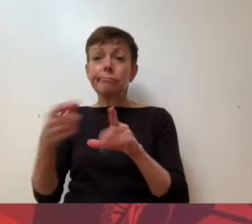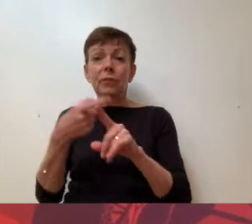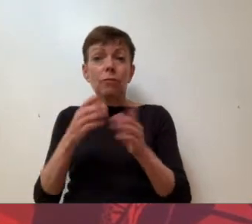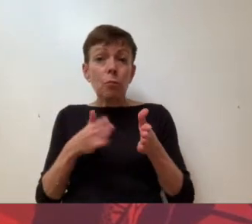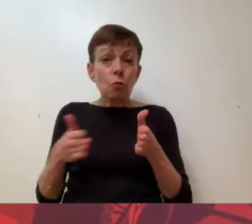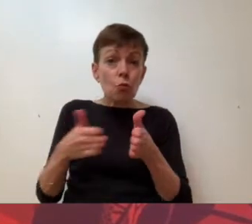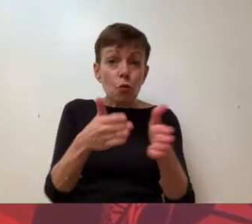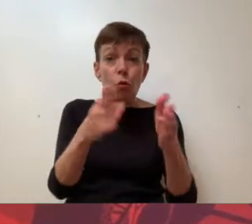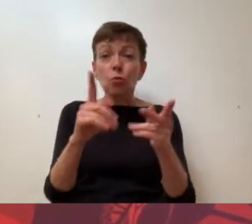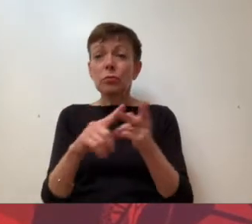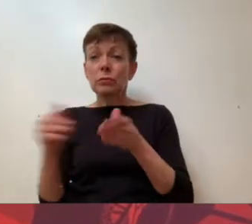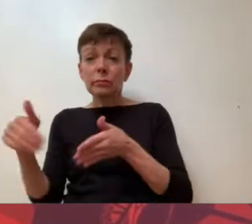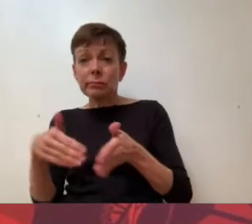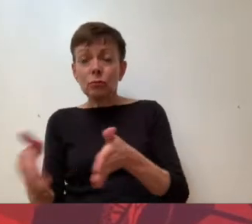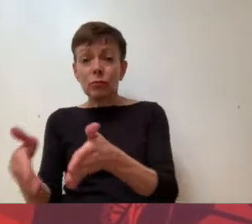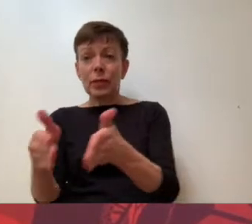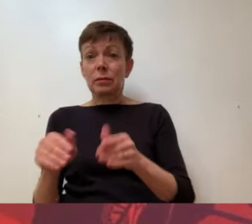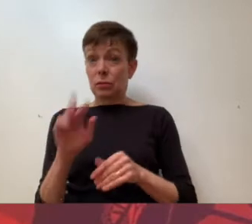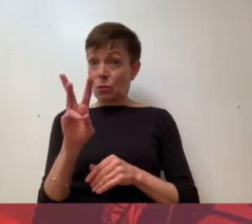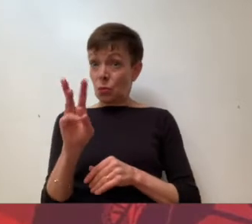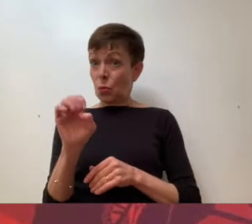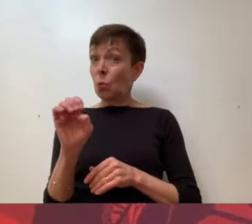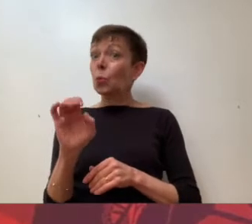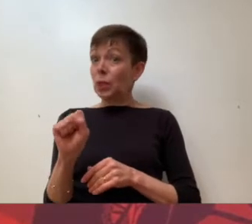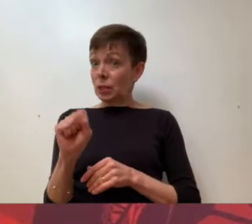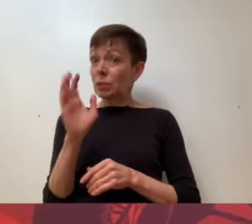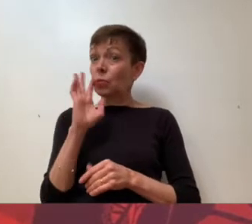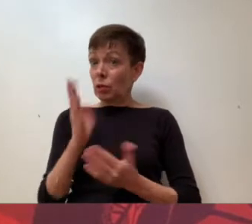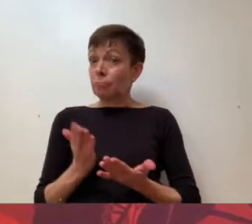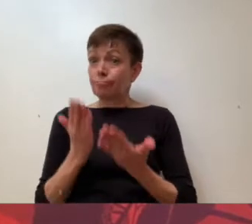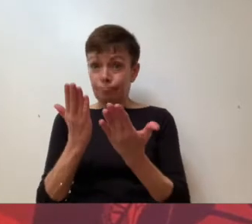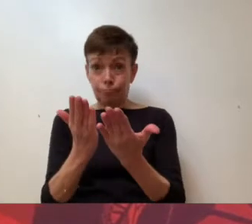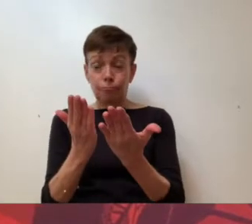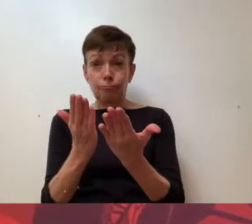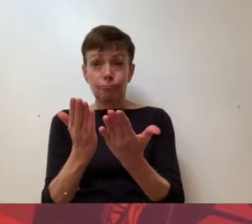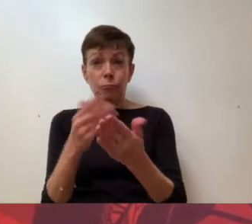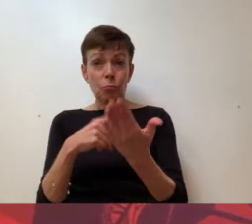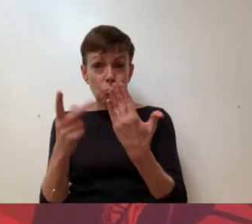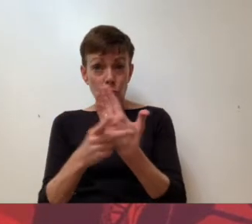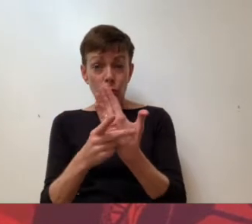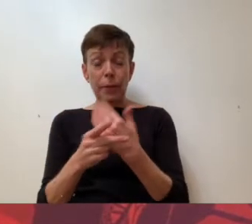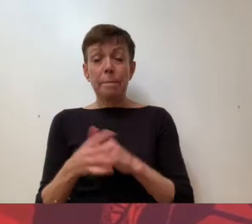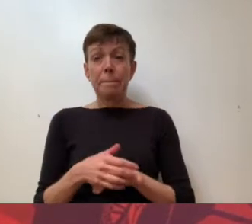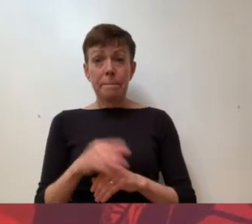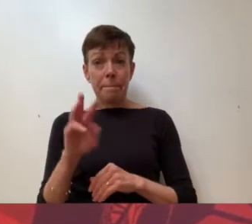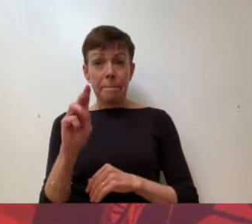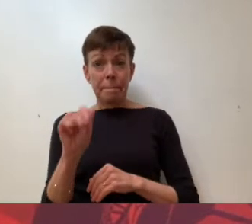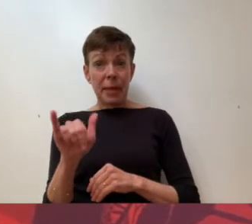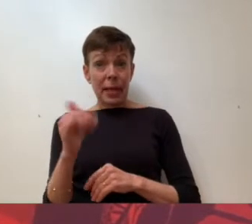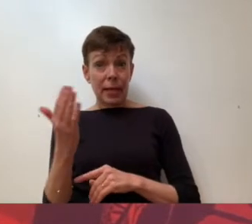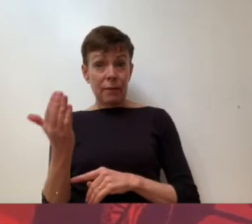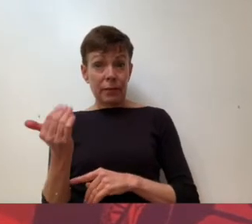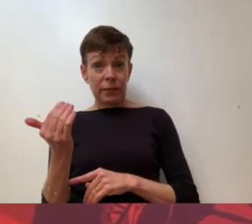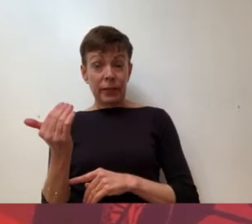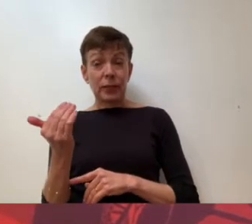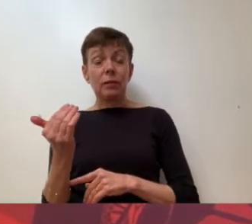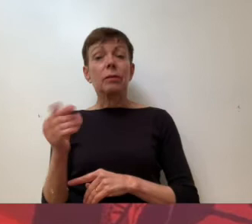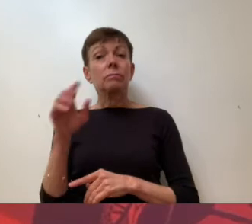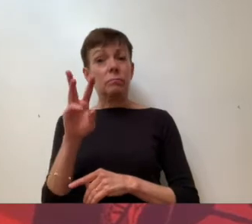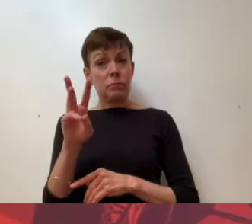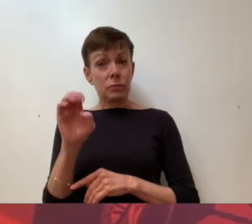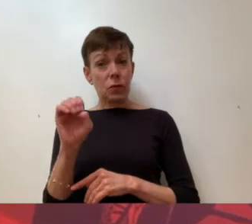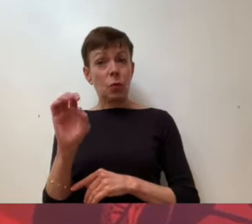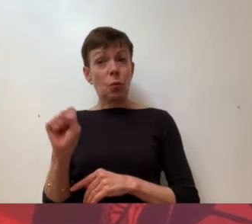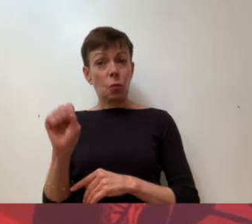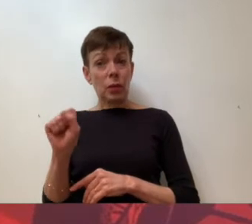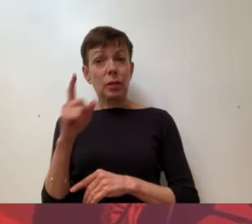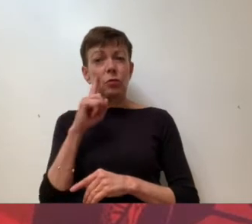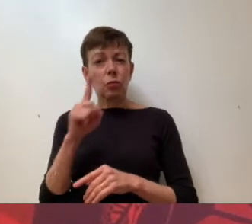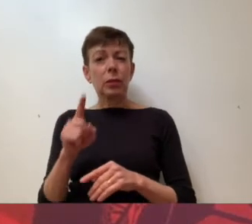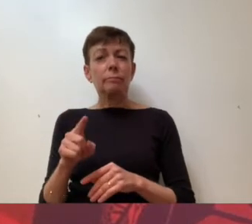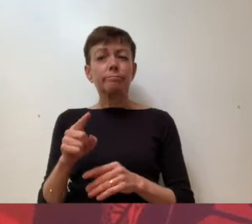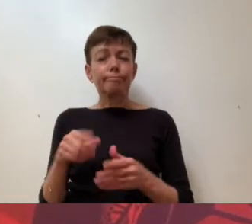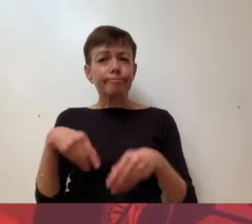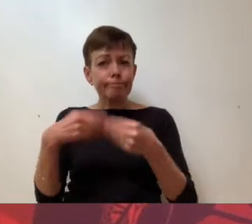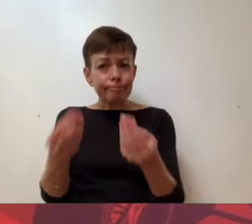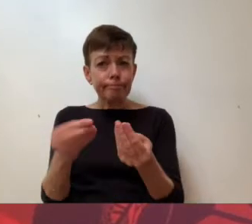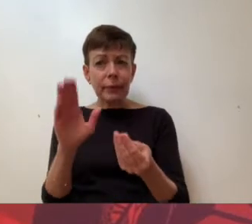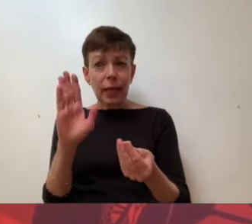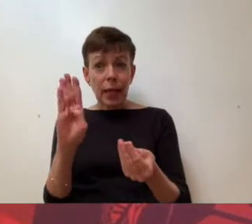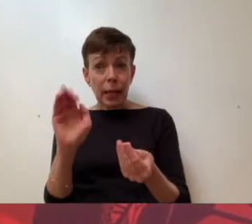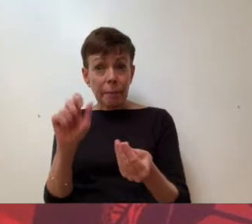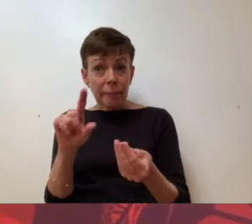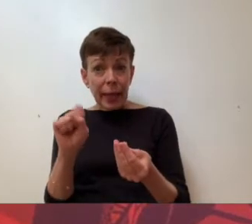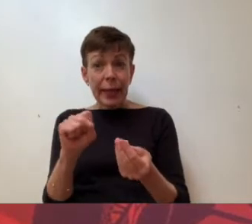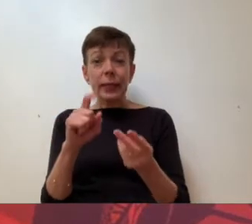you live in the same household, you must stay two metres or six feet away from others as